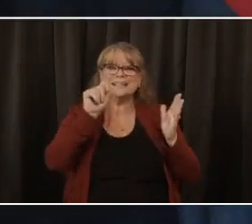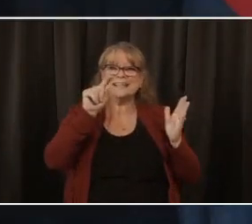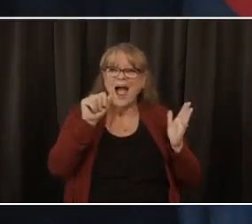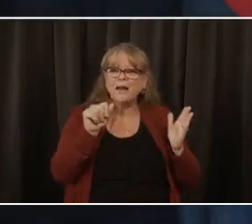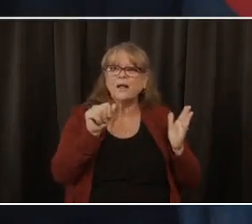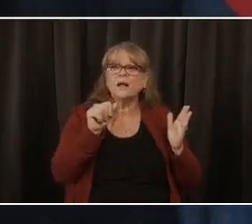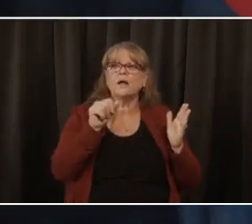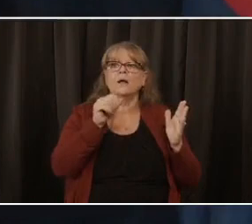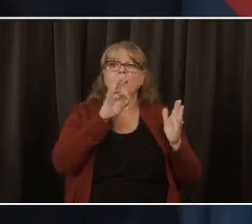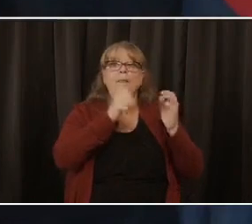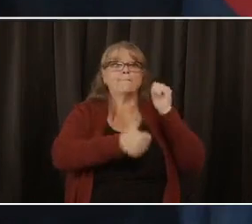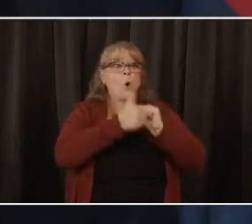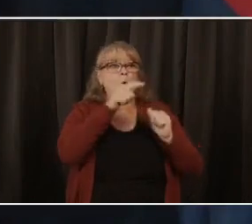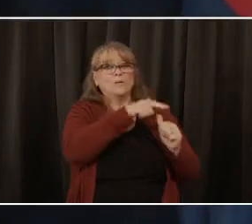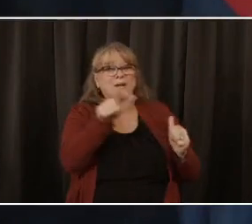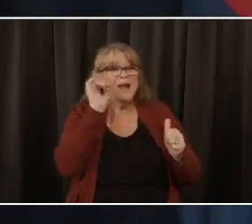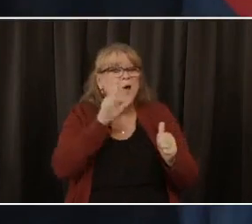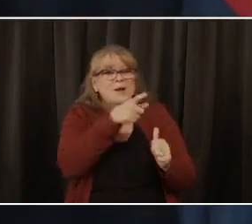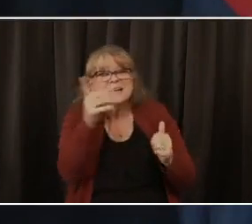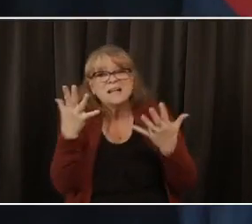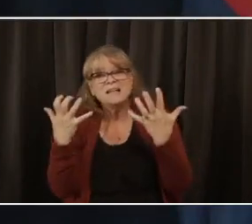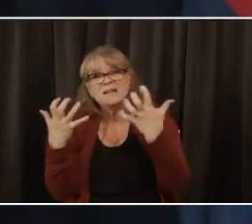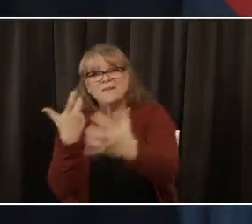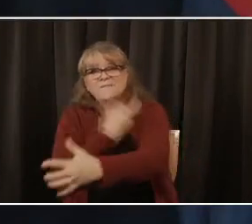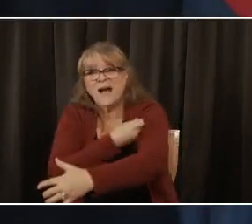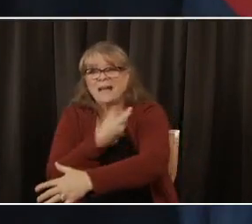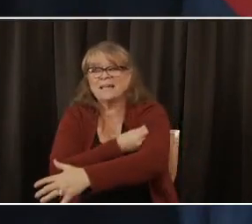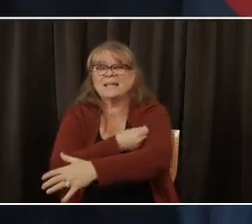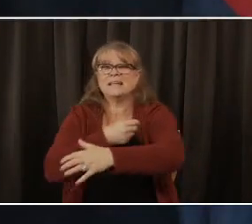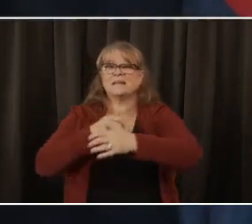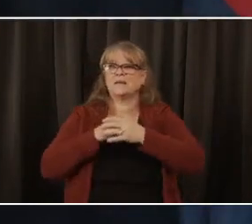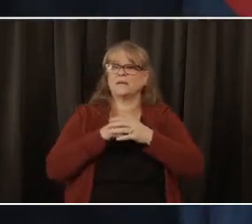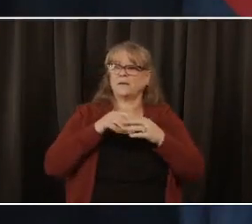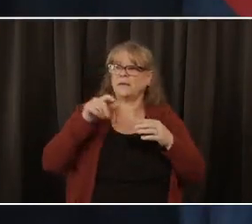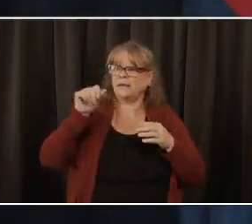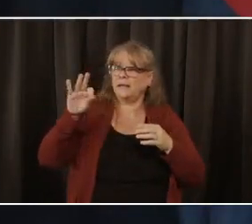back or could aim for too long, in response to a new vaccine information outreach campaign,